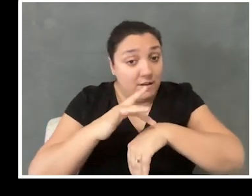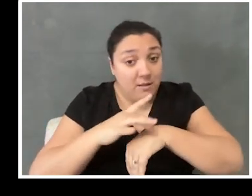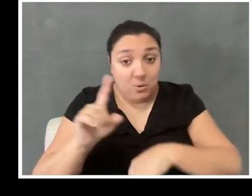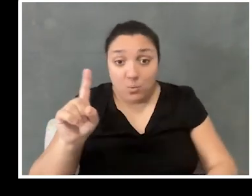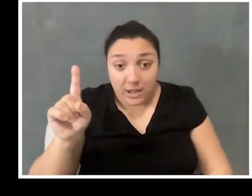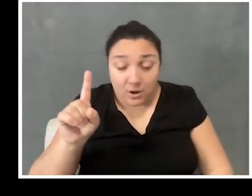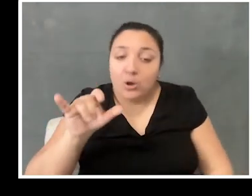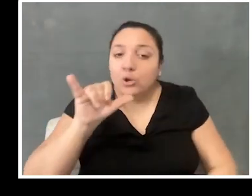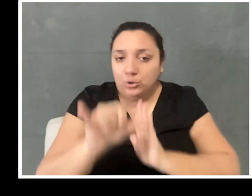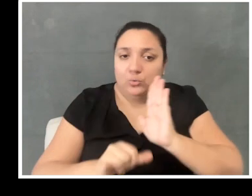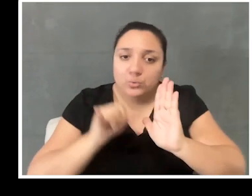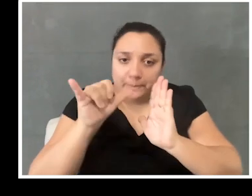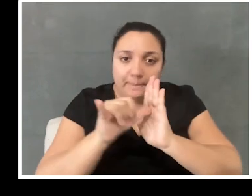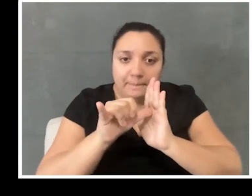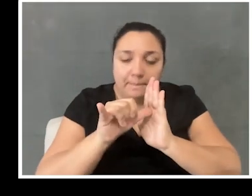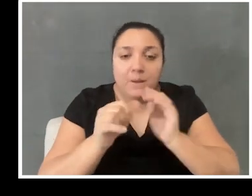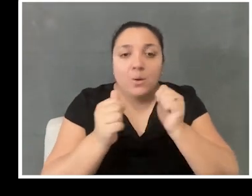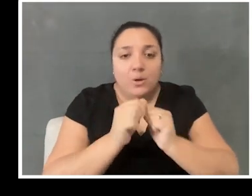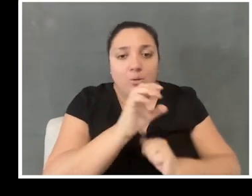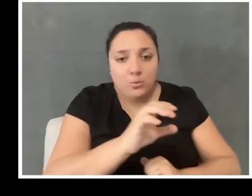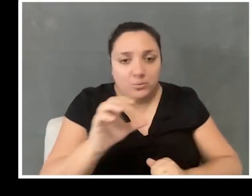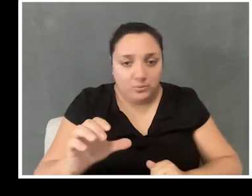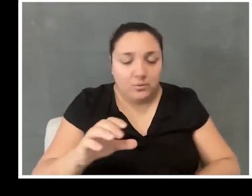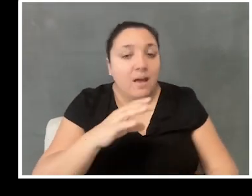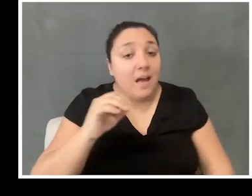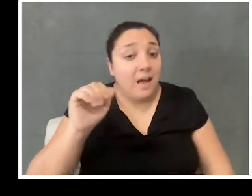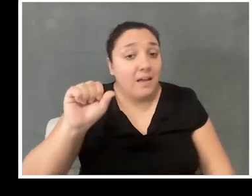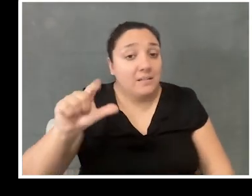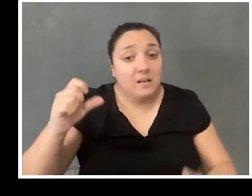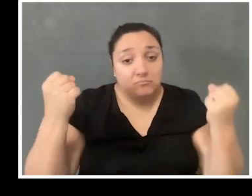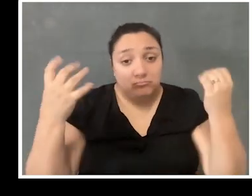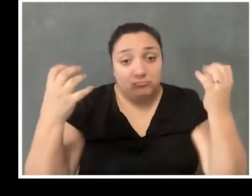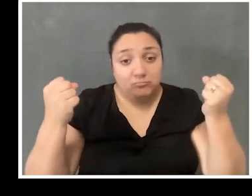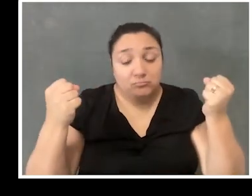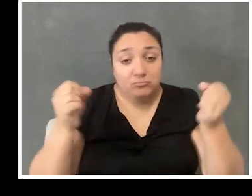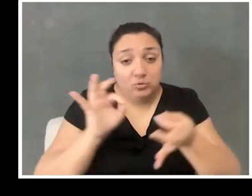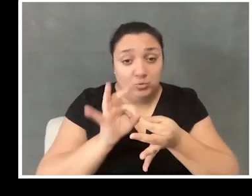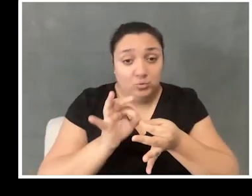is available on our YouTube channel, with closed captioning and ASL interpretation.